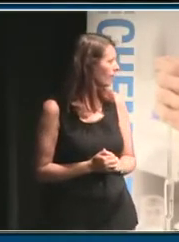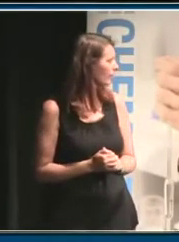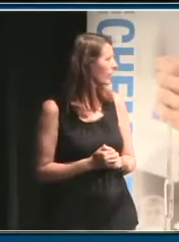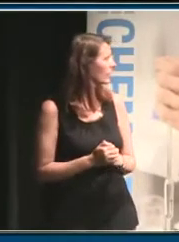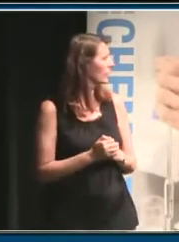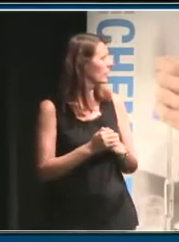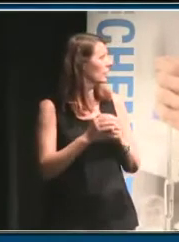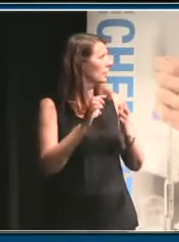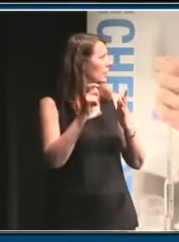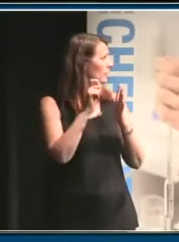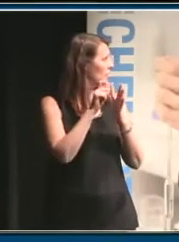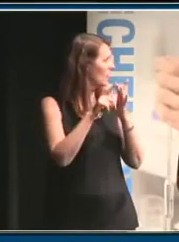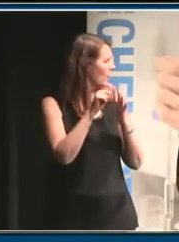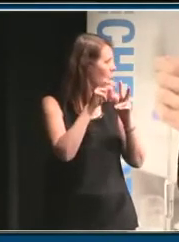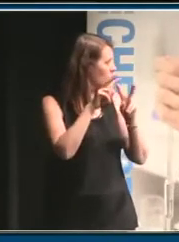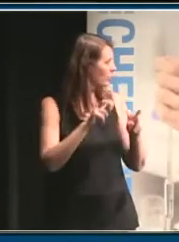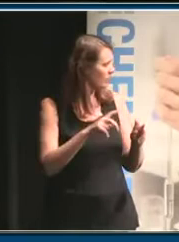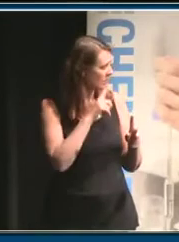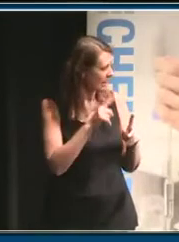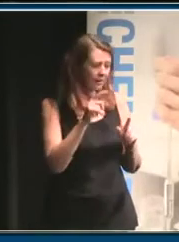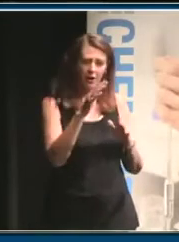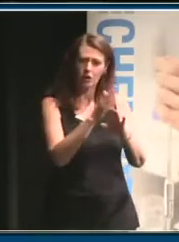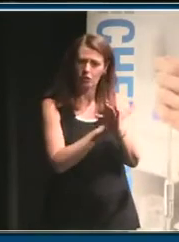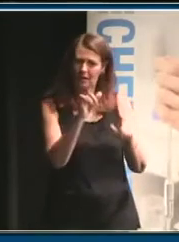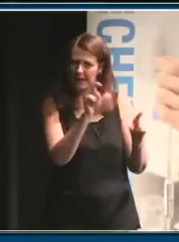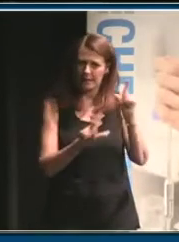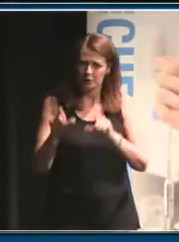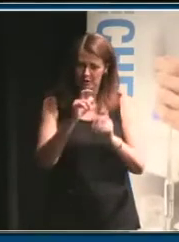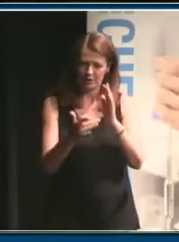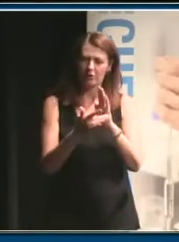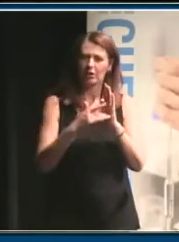one of these analysis, claimed that green chemistry technologies will be hundred billion